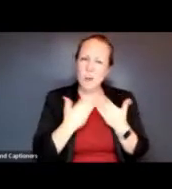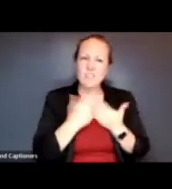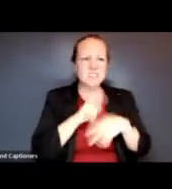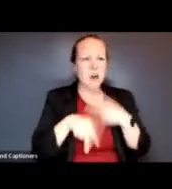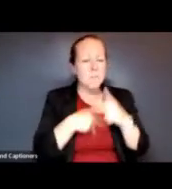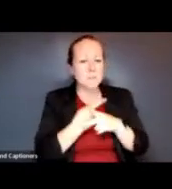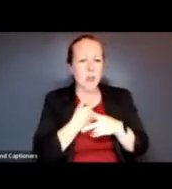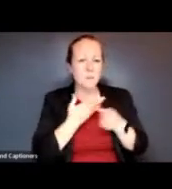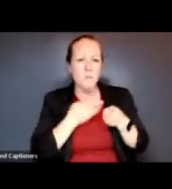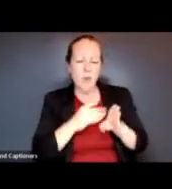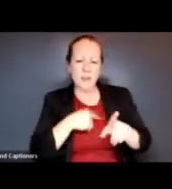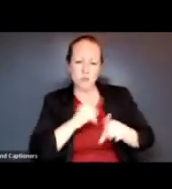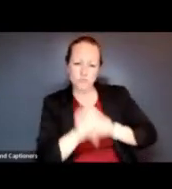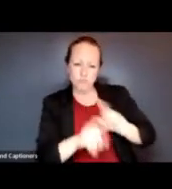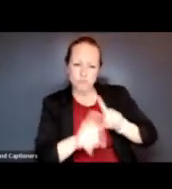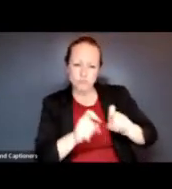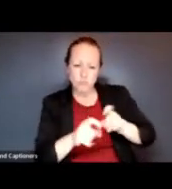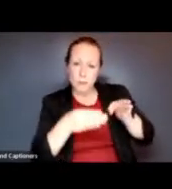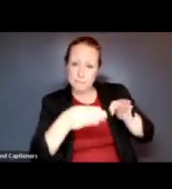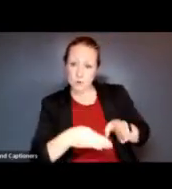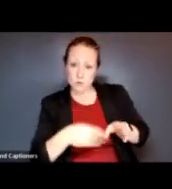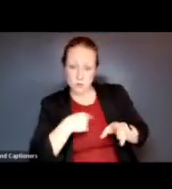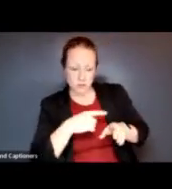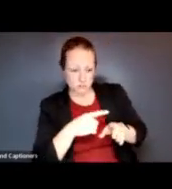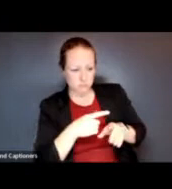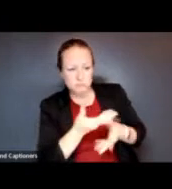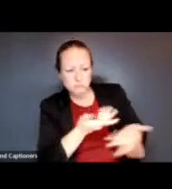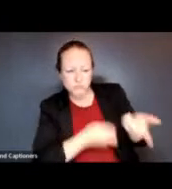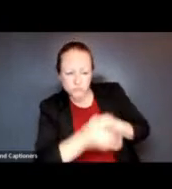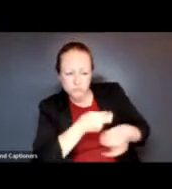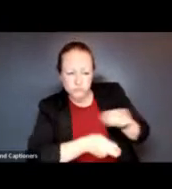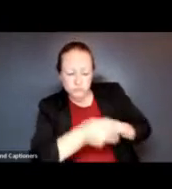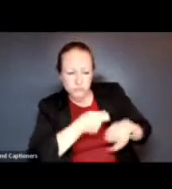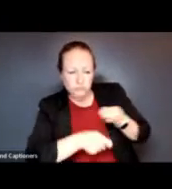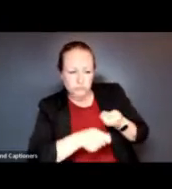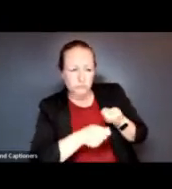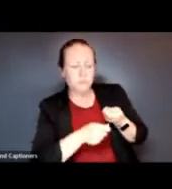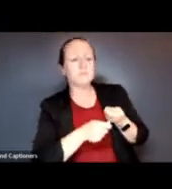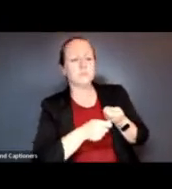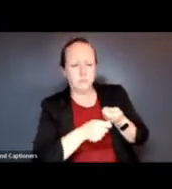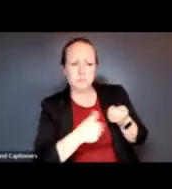individual so that we can figure out just if they've had a significant history of traumatic